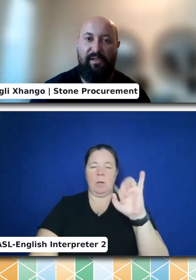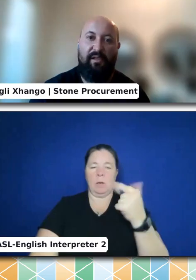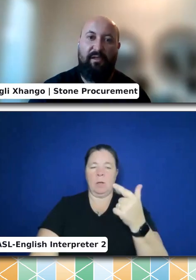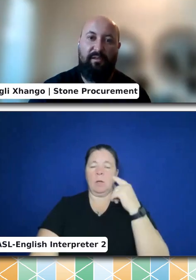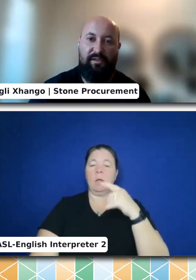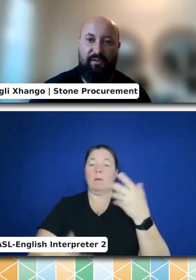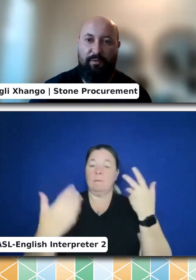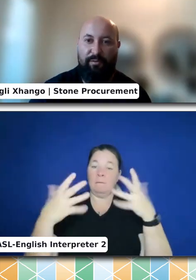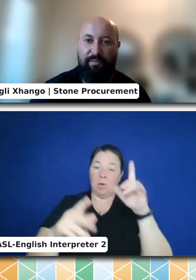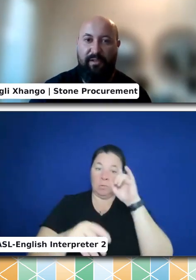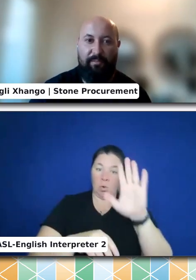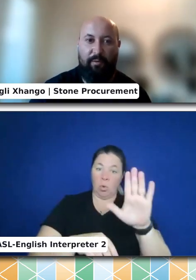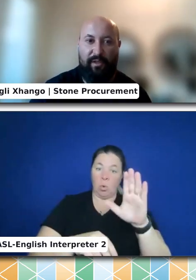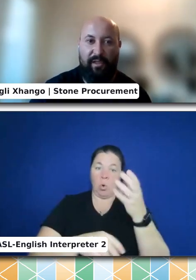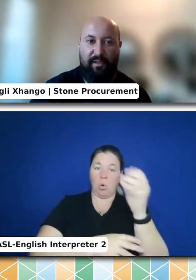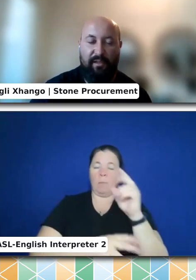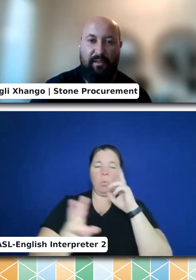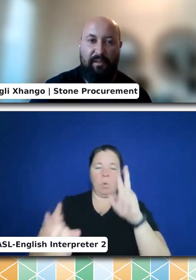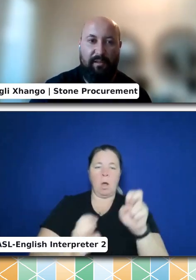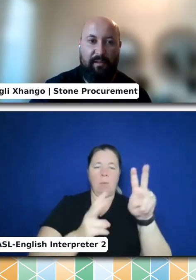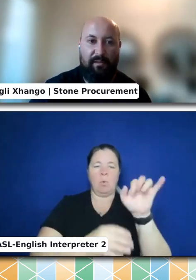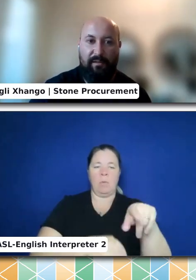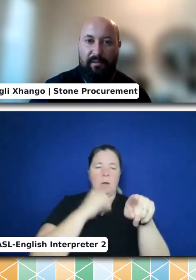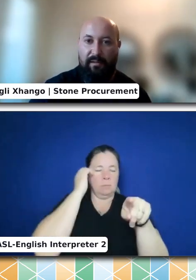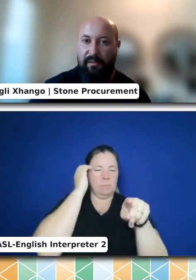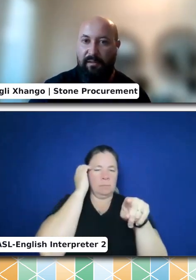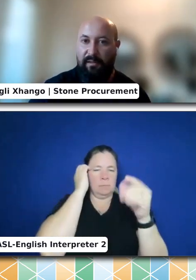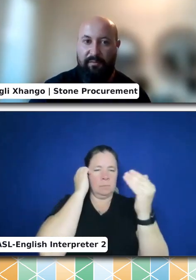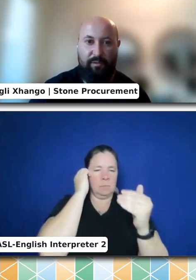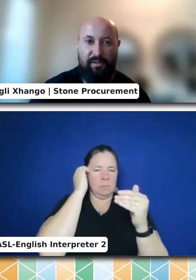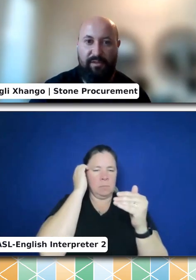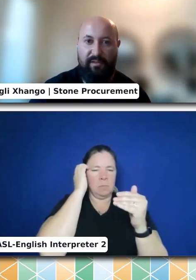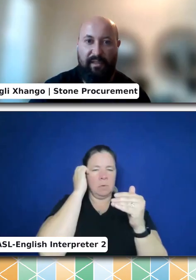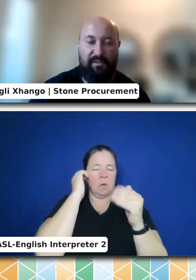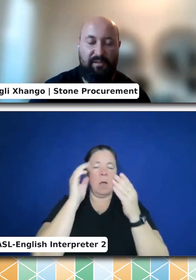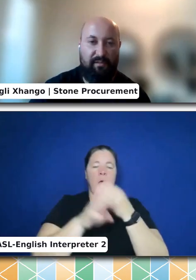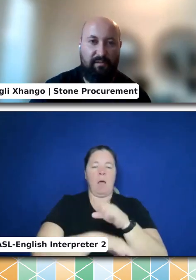This is where you'd be uploading it. Afterwards, the next…